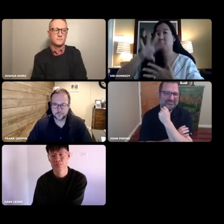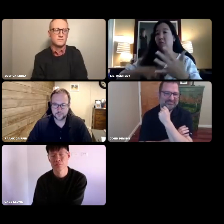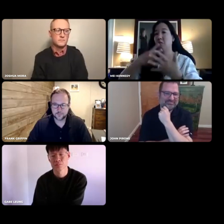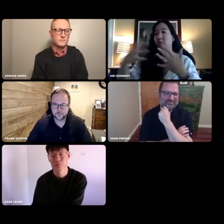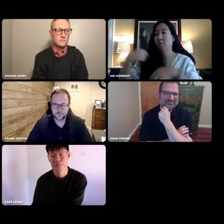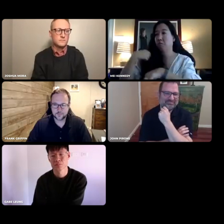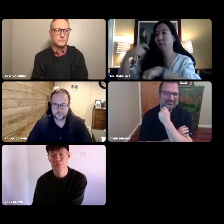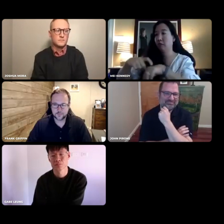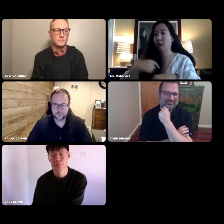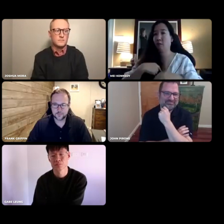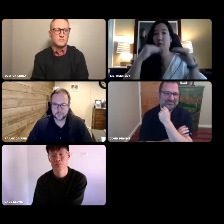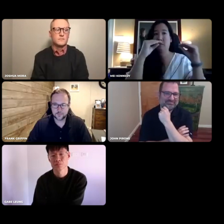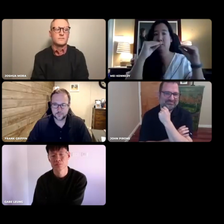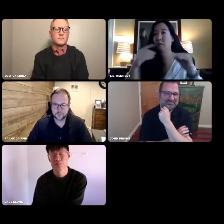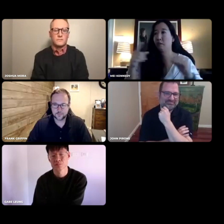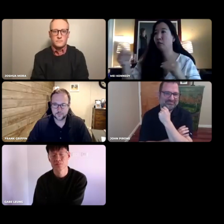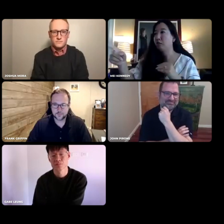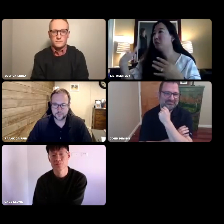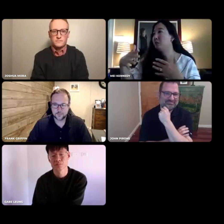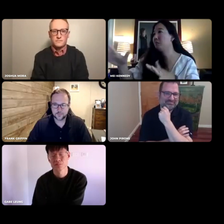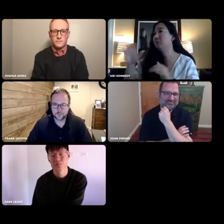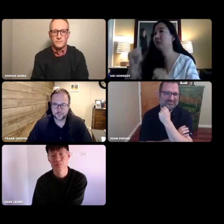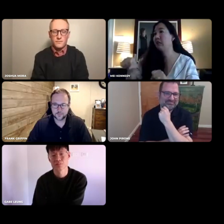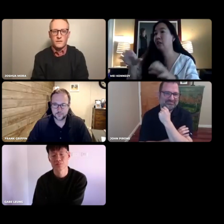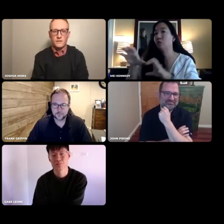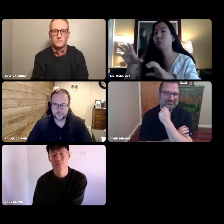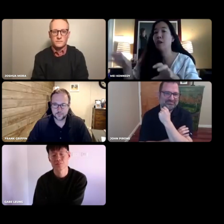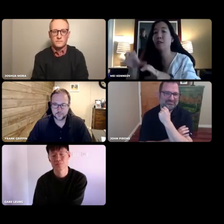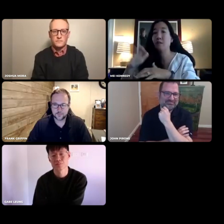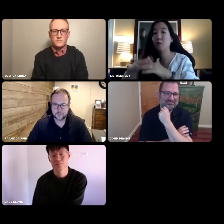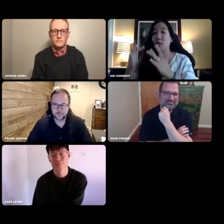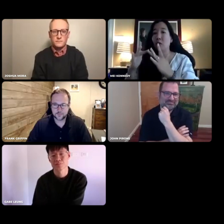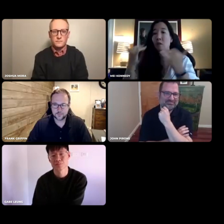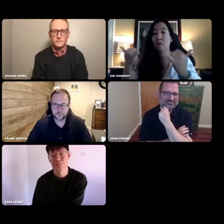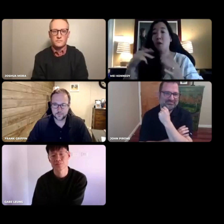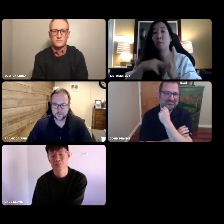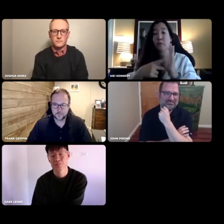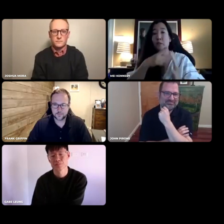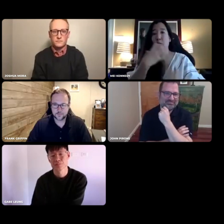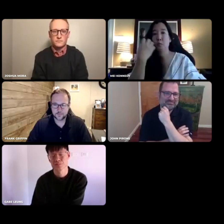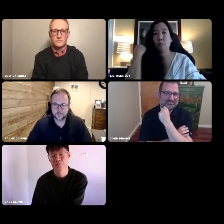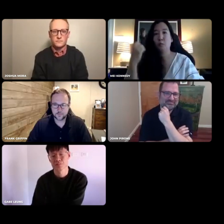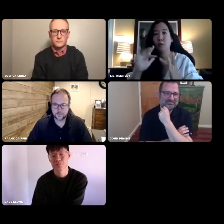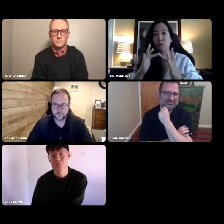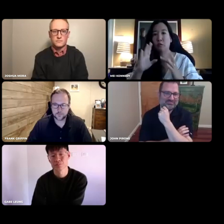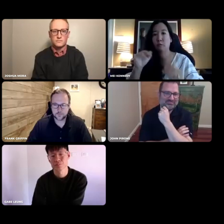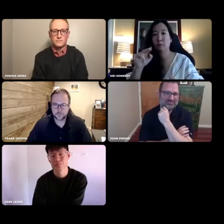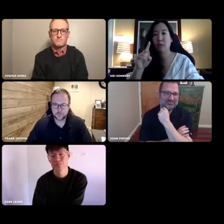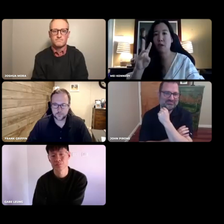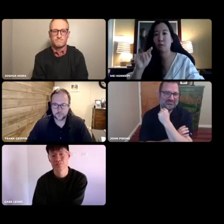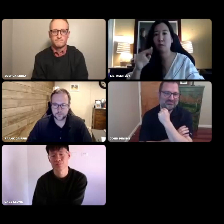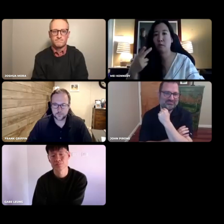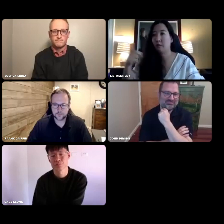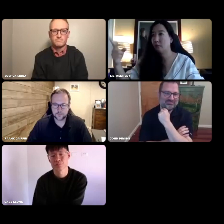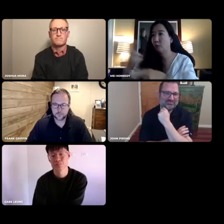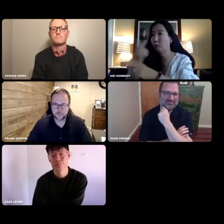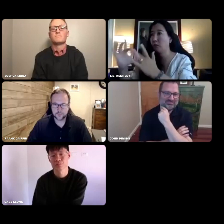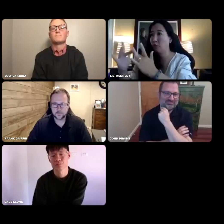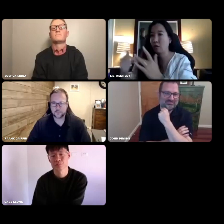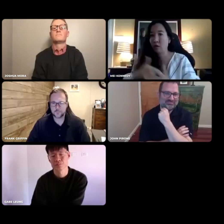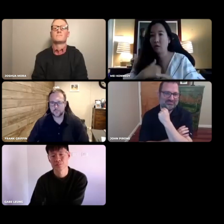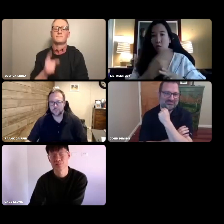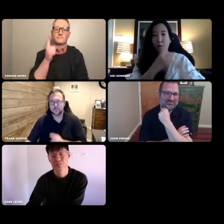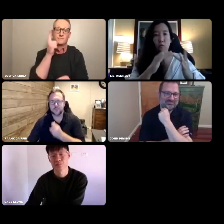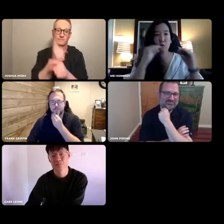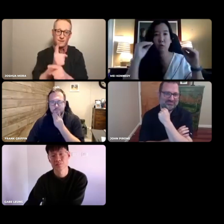A lot of parents have to teach at specific times.